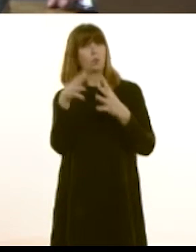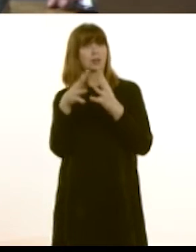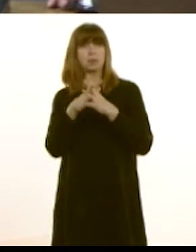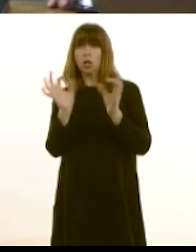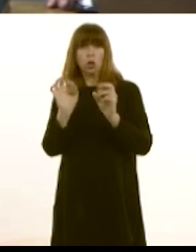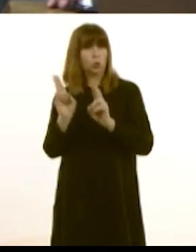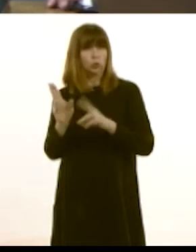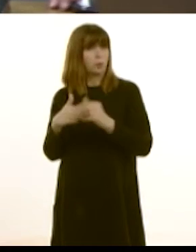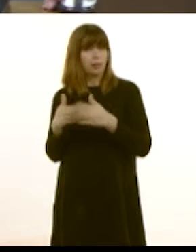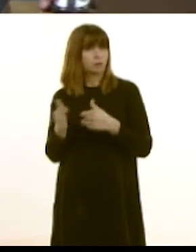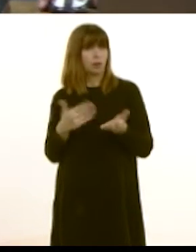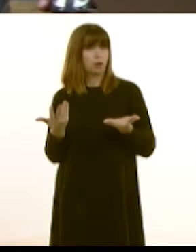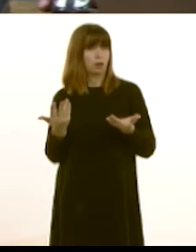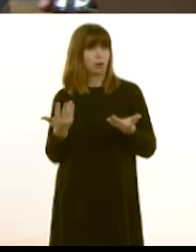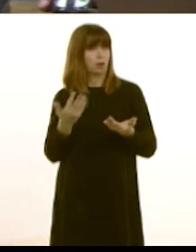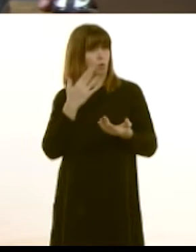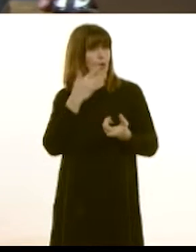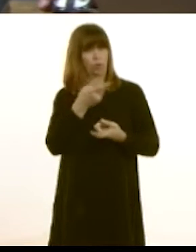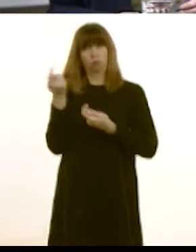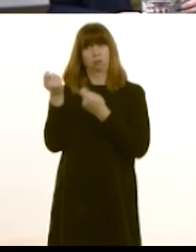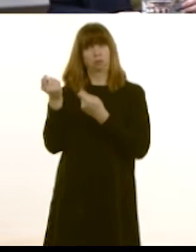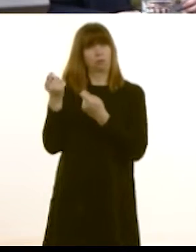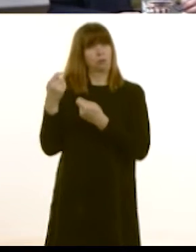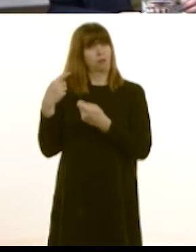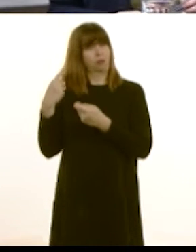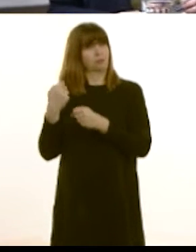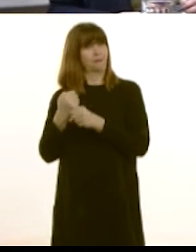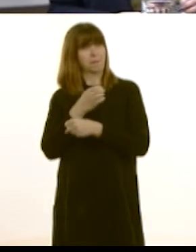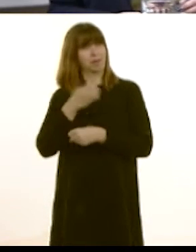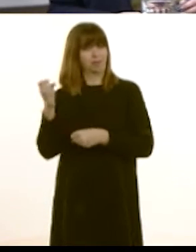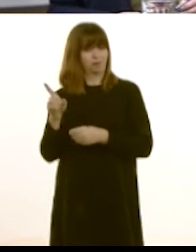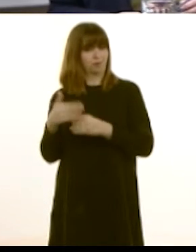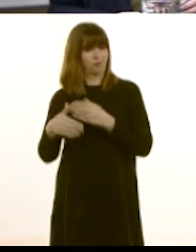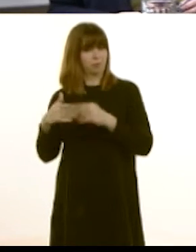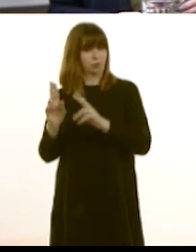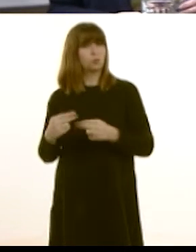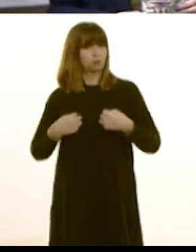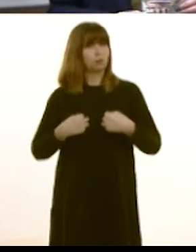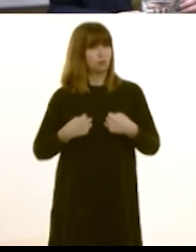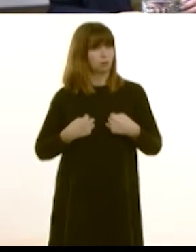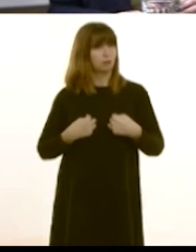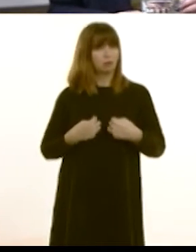No schools were built when her party was in power in Westminster. We see new comprehensive schools being built across Wales, we see new primary schools being